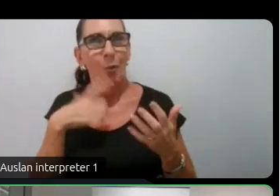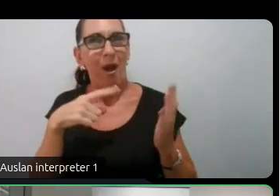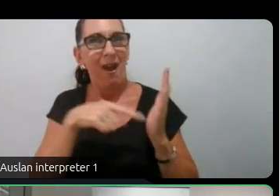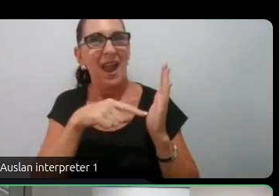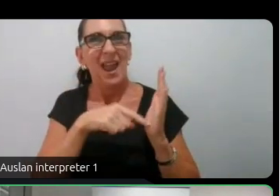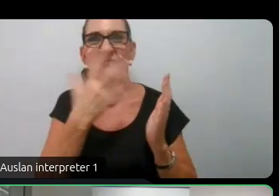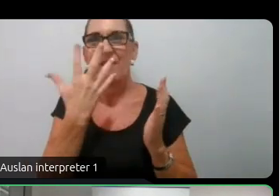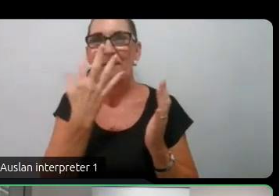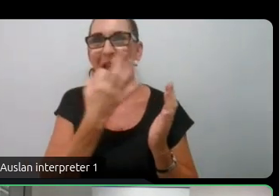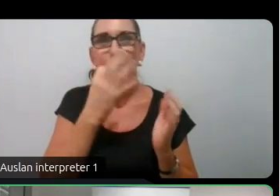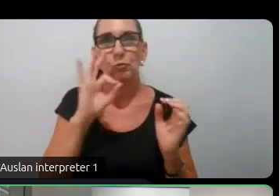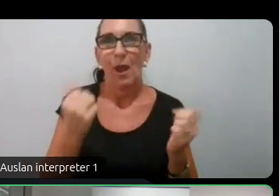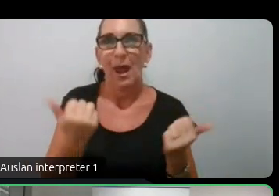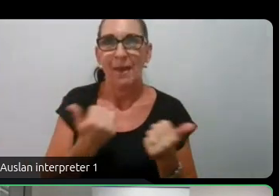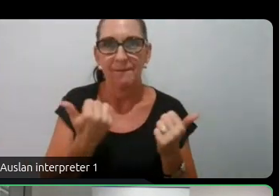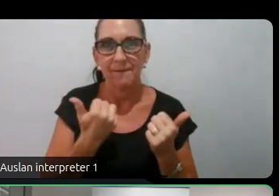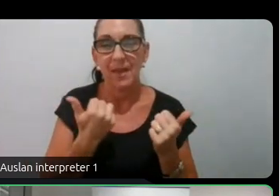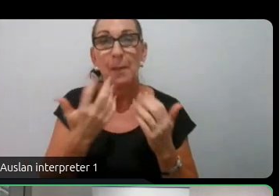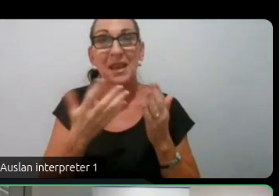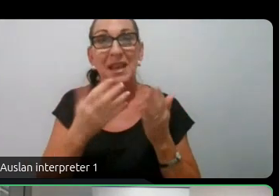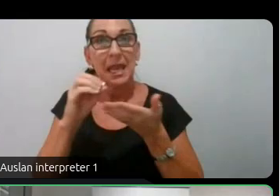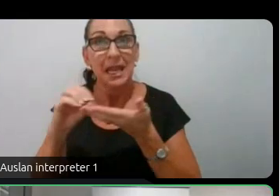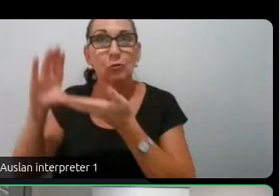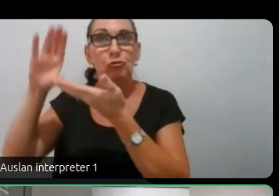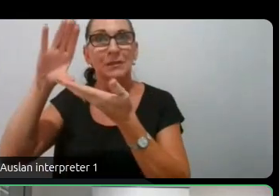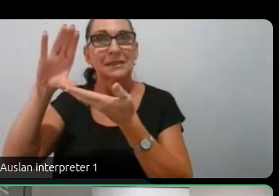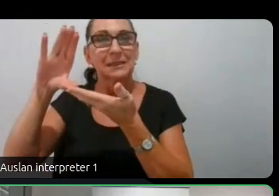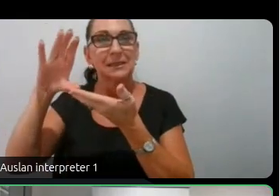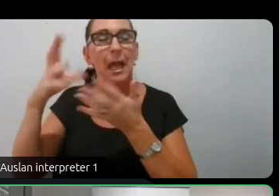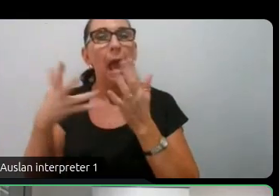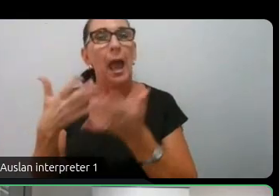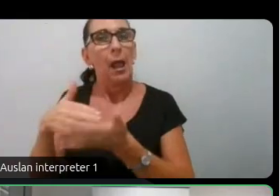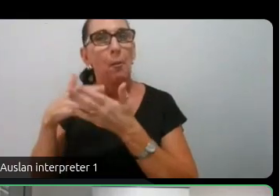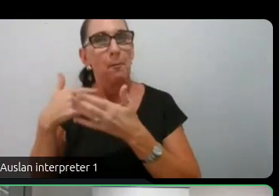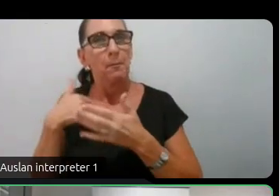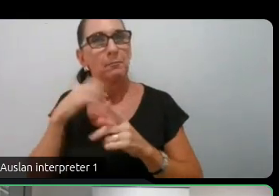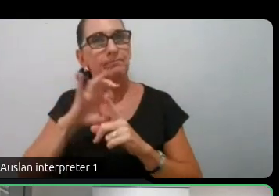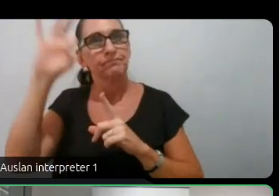and how would that increase funding help to again reduce functional capacity or why is it needed to